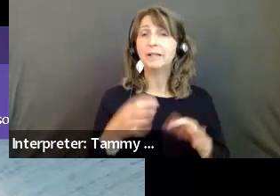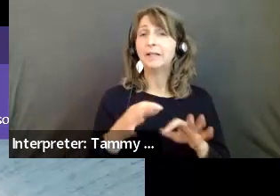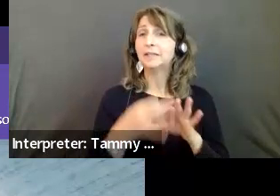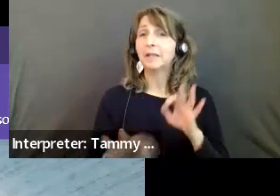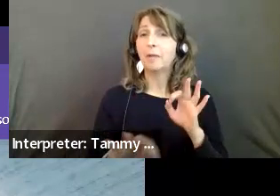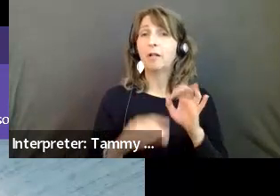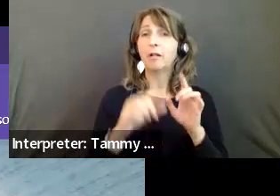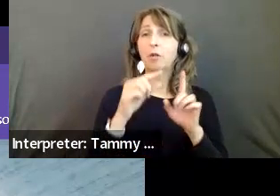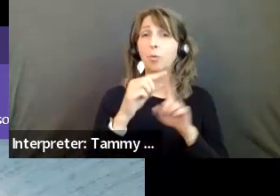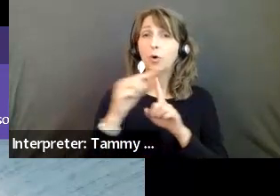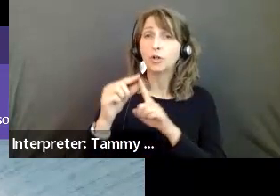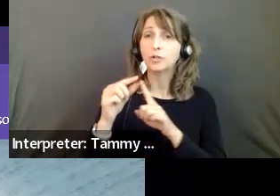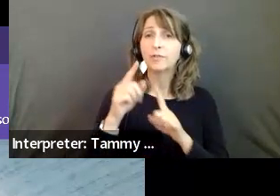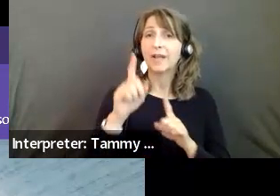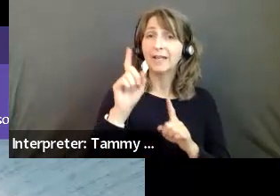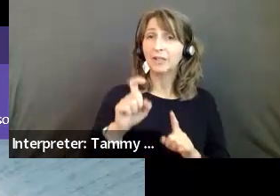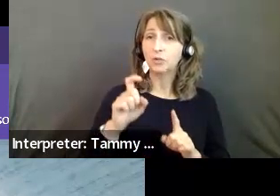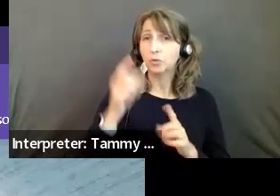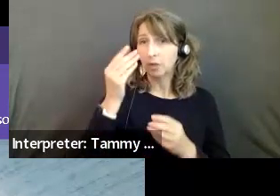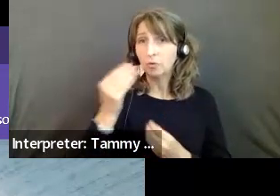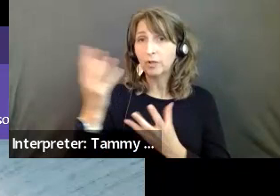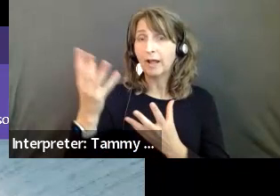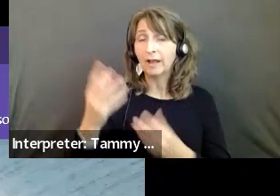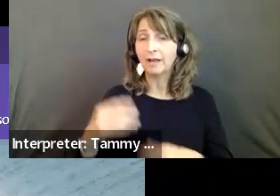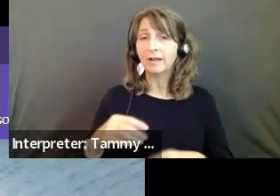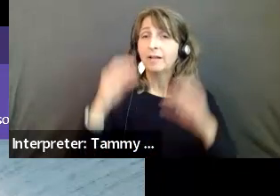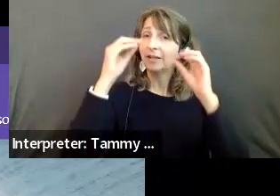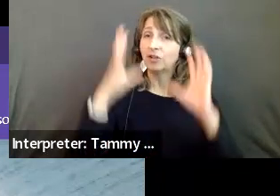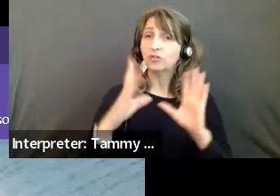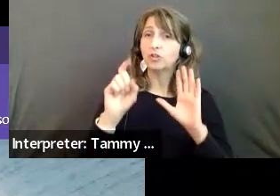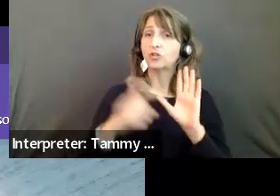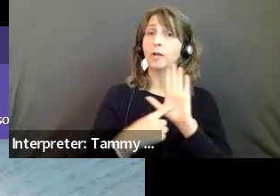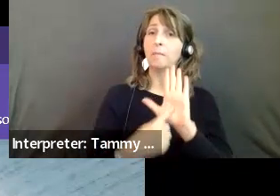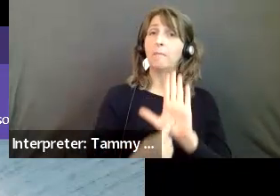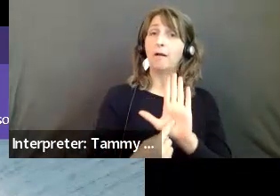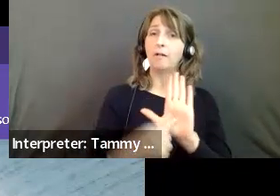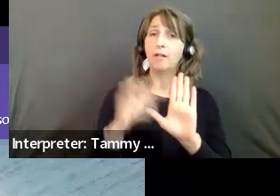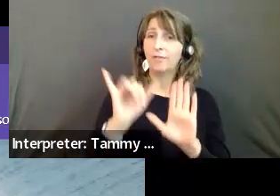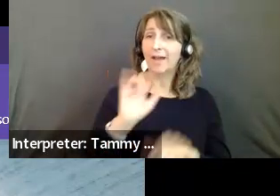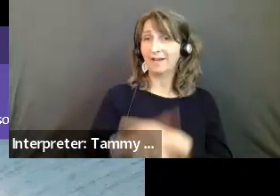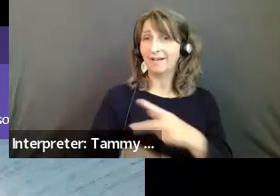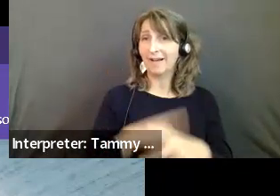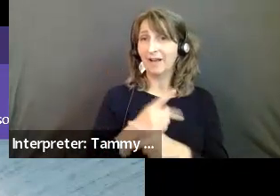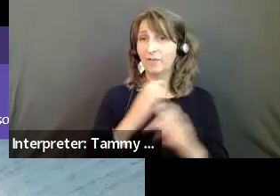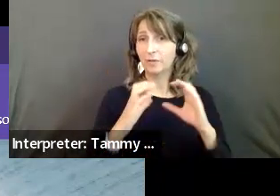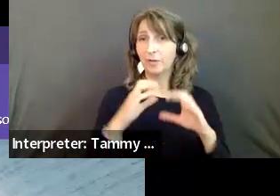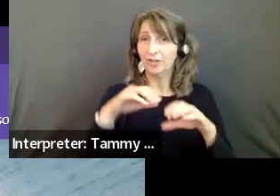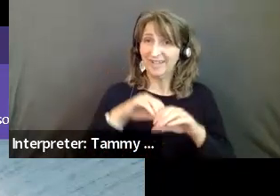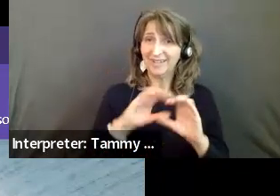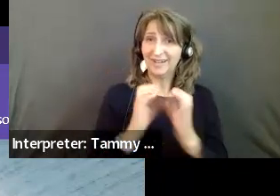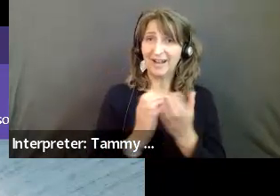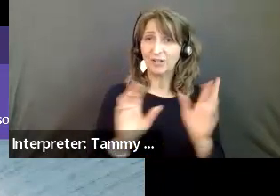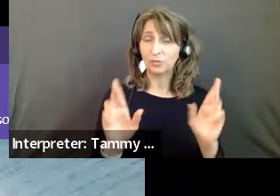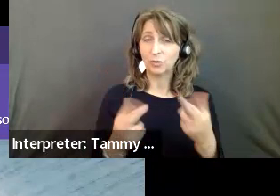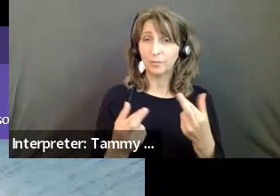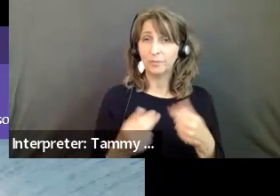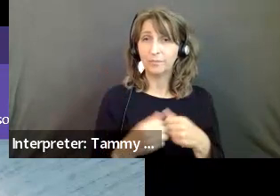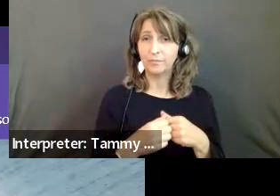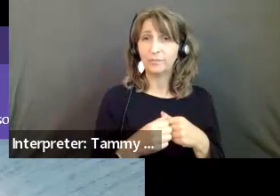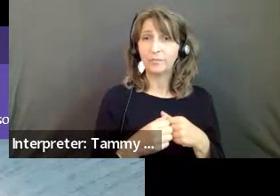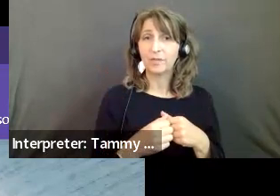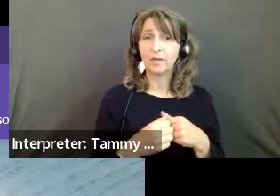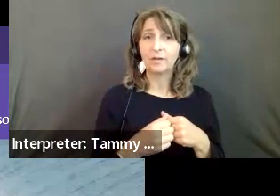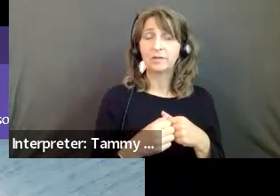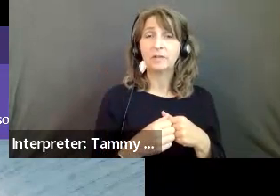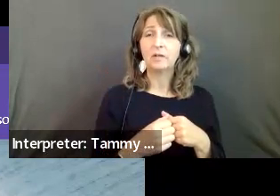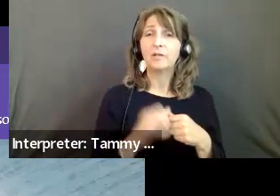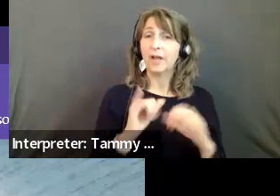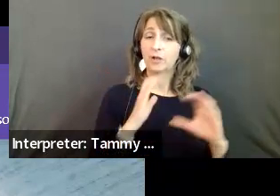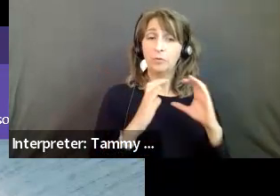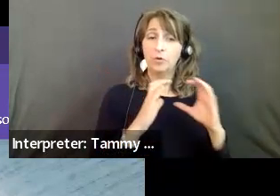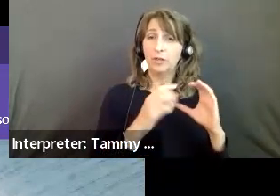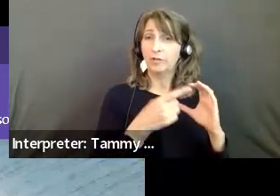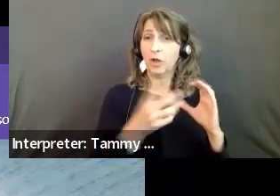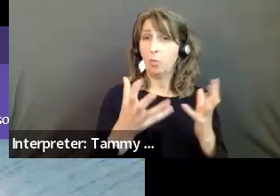That they are trying to communicate. The teacher should be modeling that type of communication. In the classroom that they are expecting the students to become fluent with.